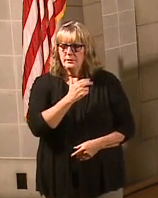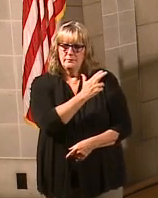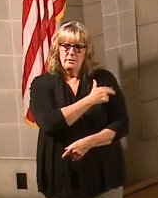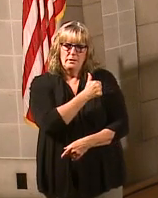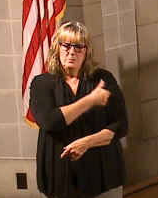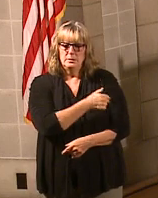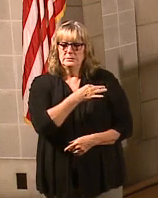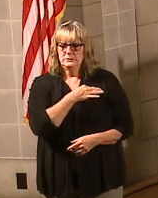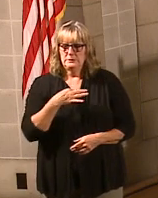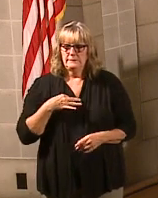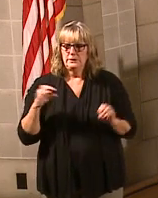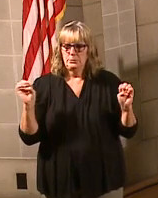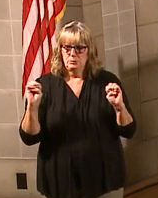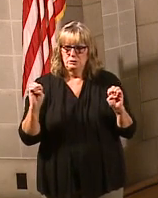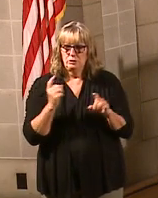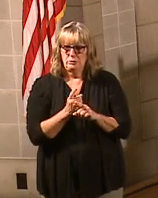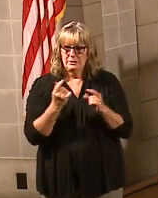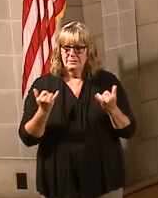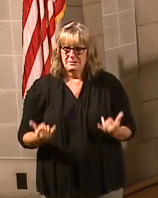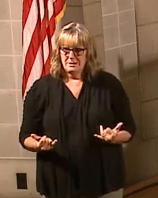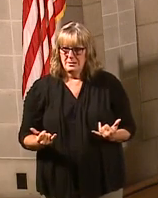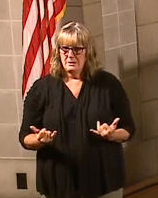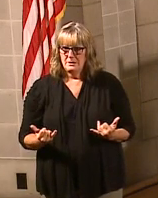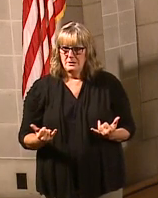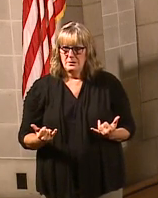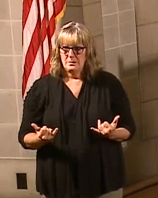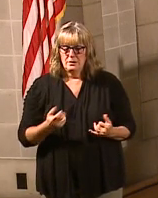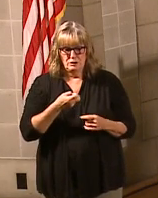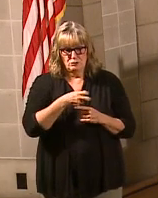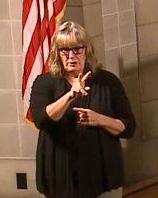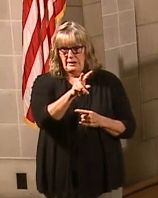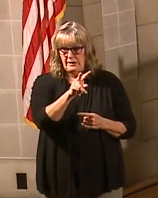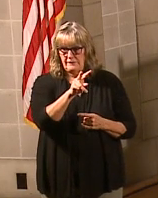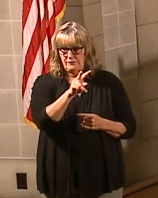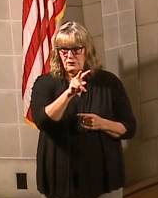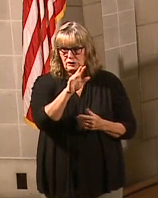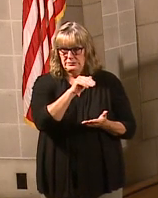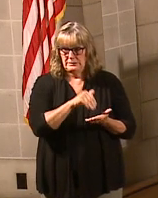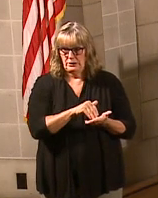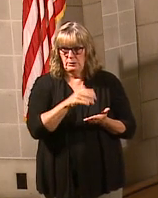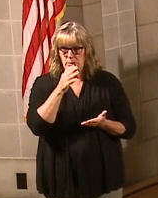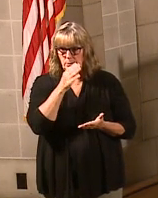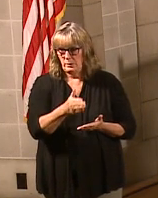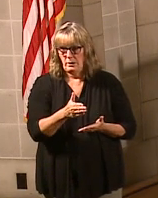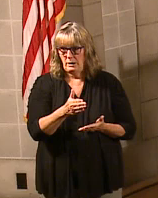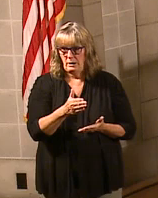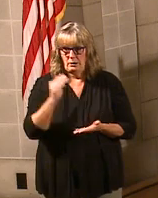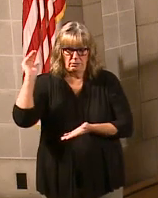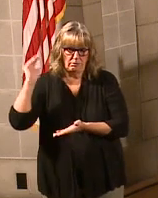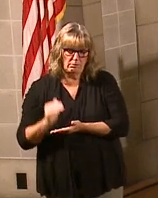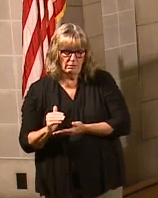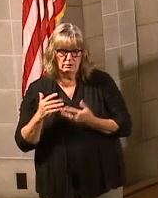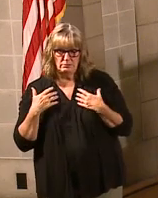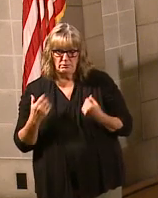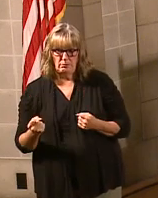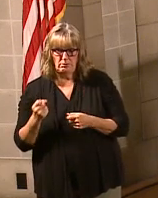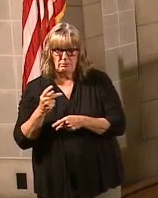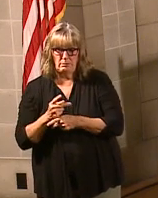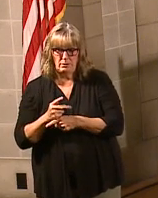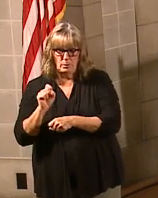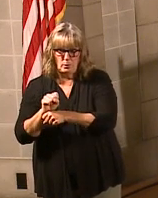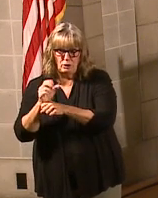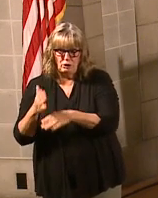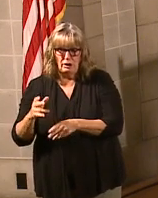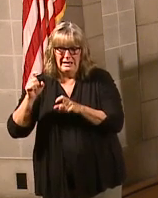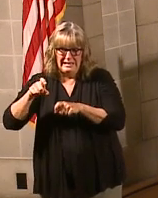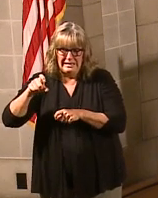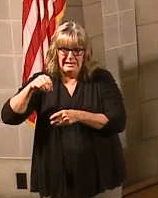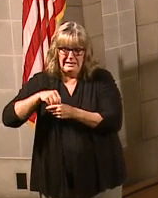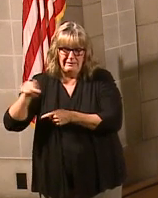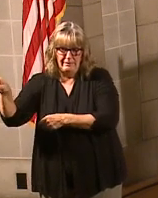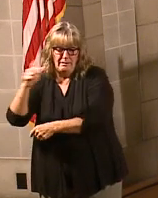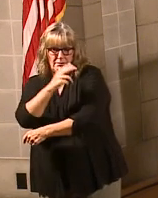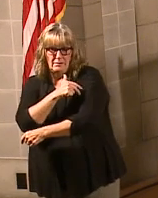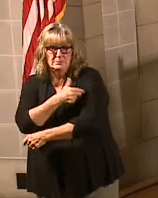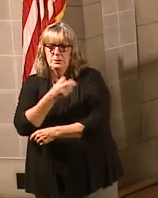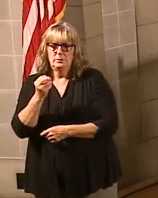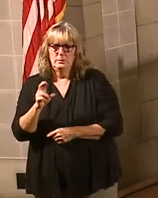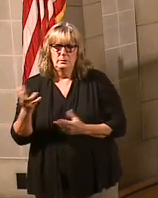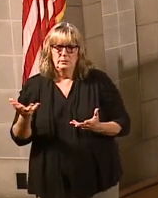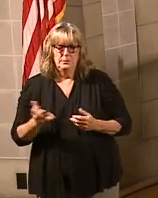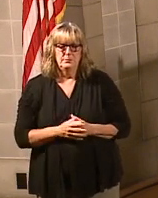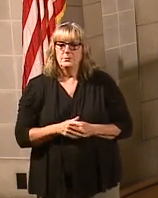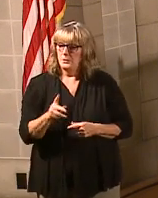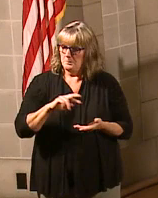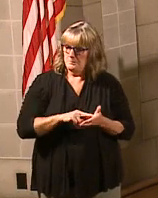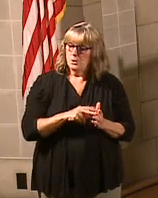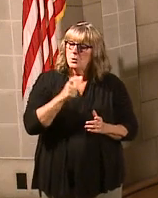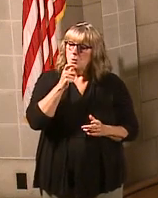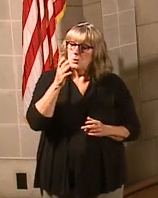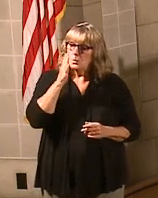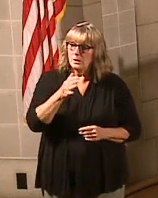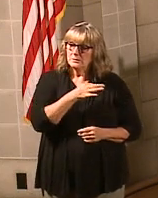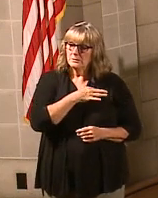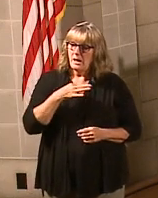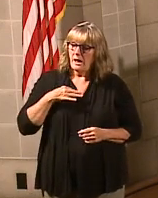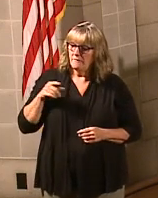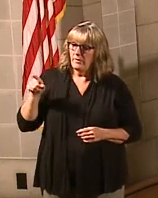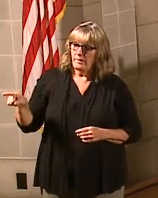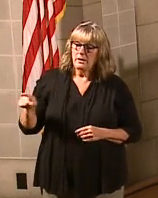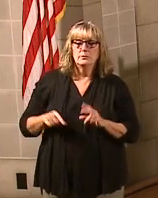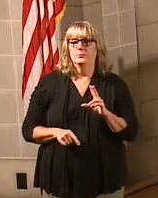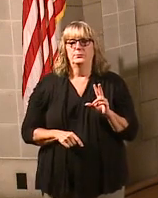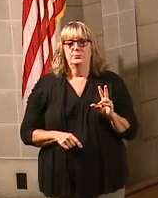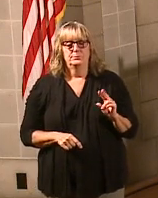DID NOT PLAY INTO OUR DECISION